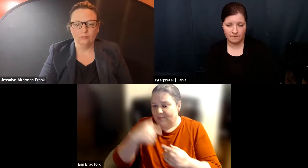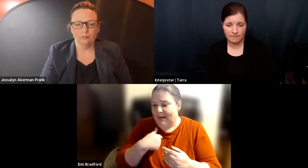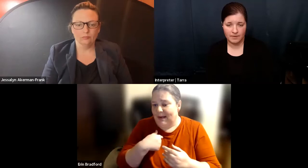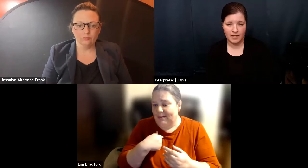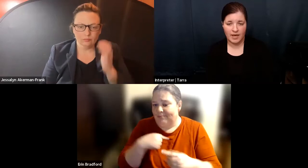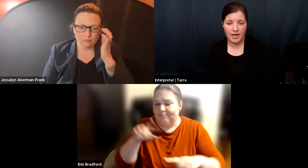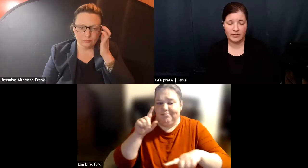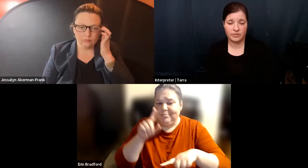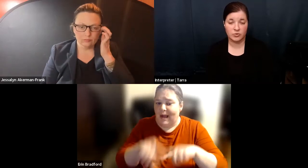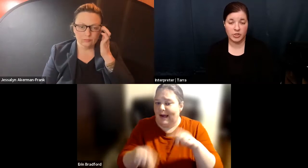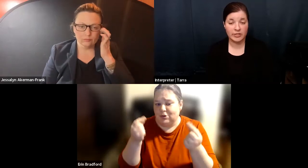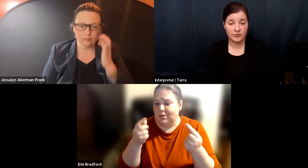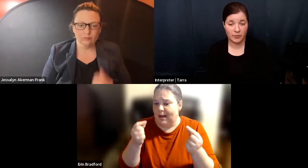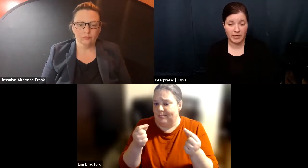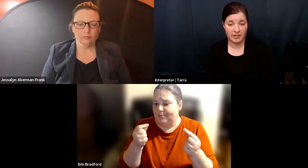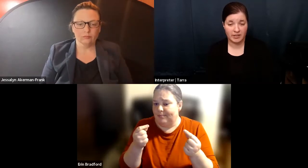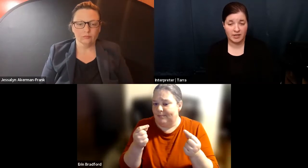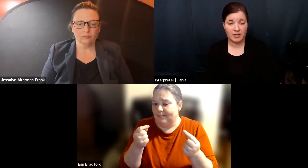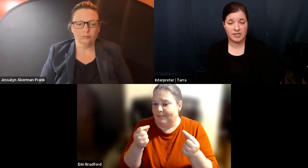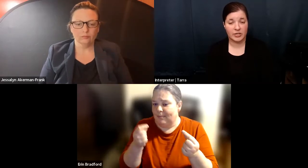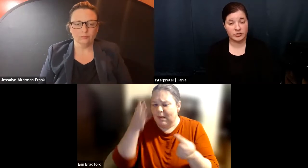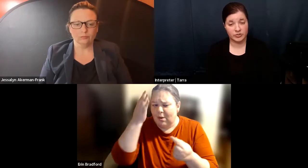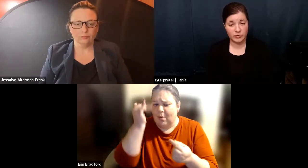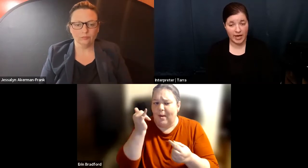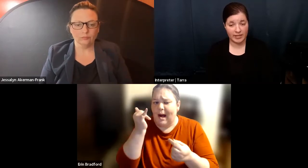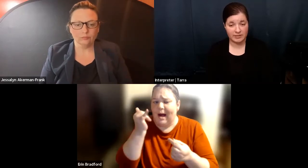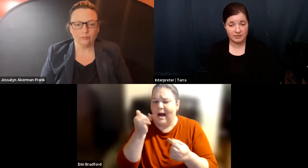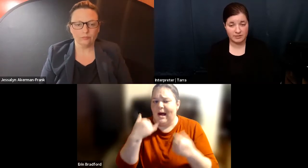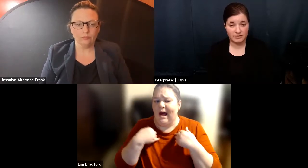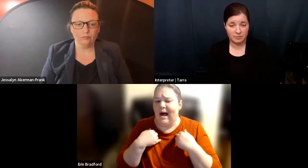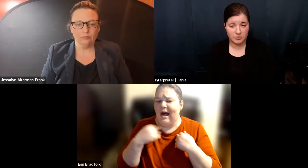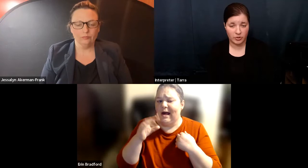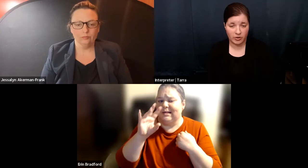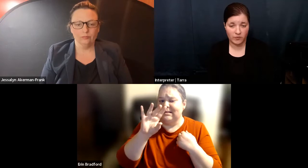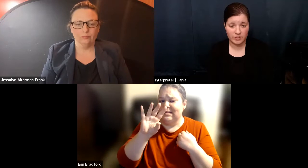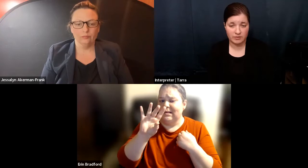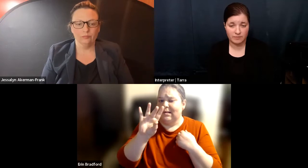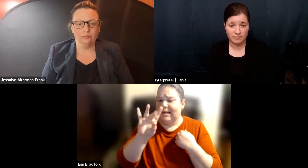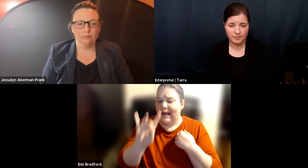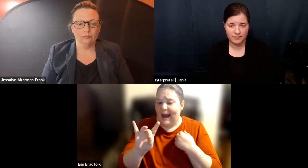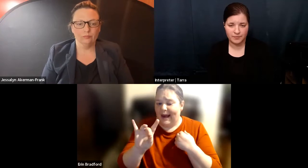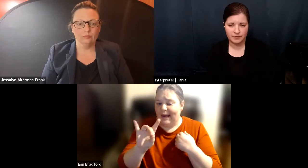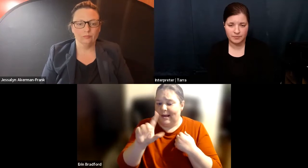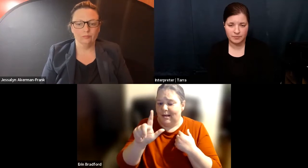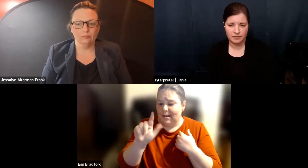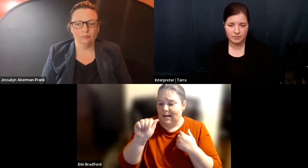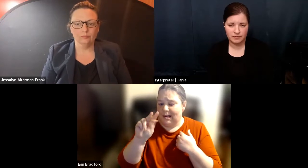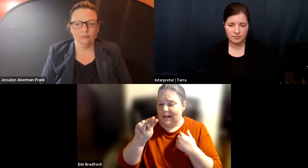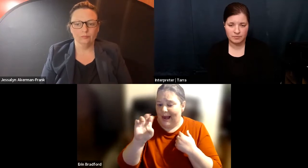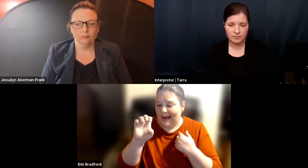And since 2020, I would walk to that shopping center typically all of the time, like every weekend.